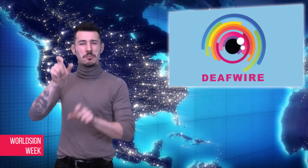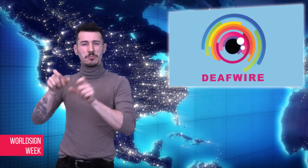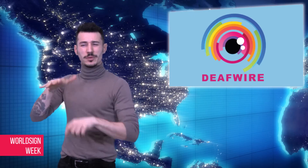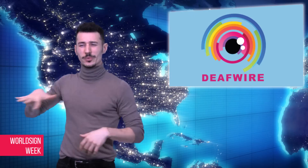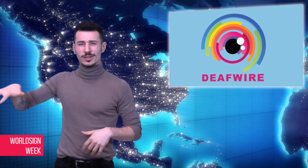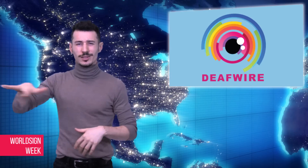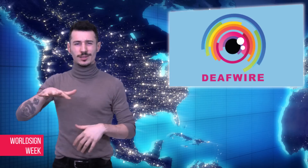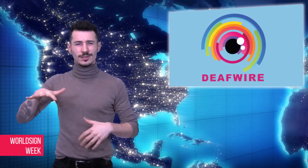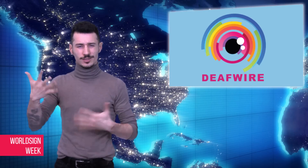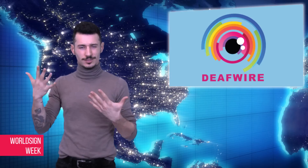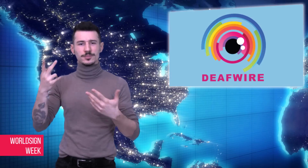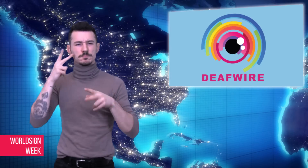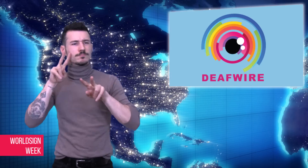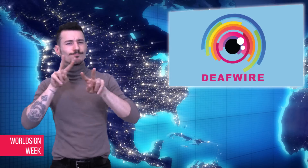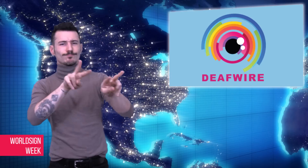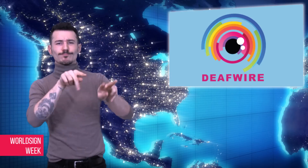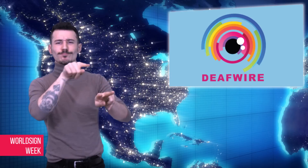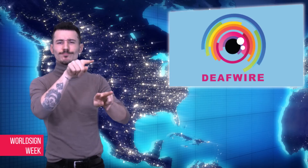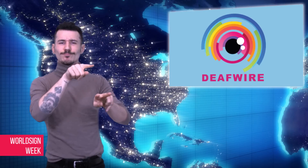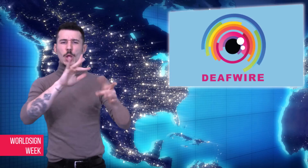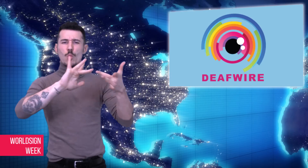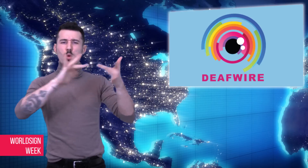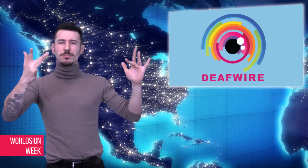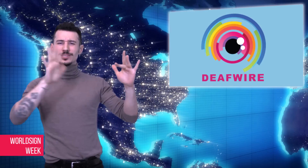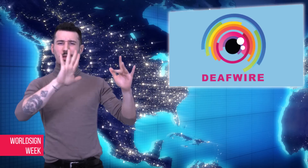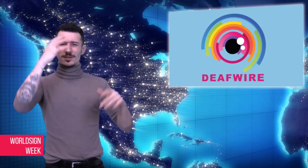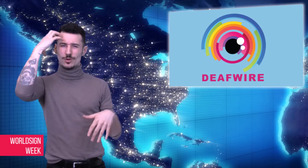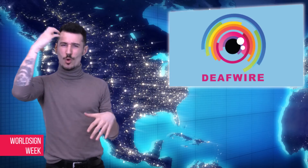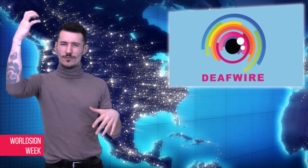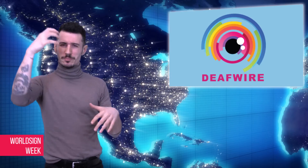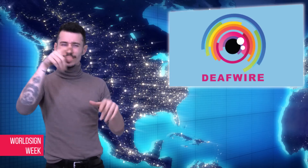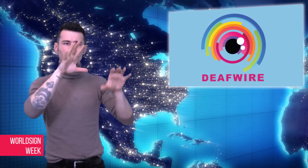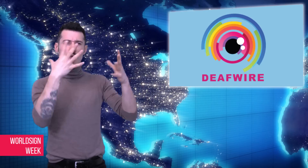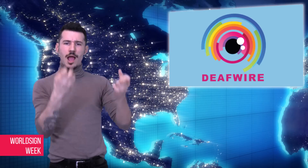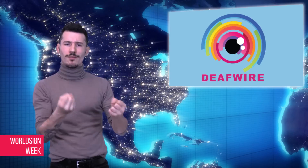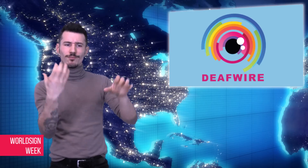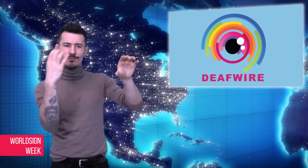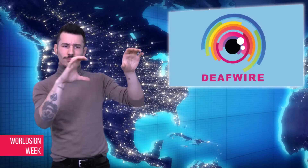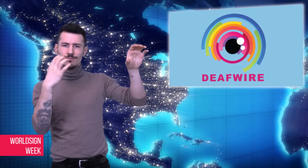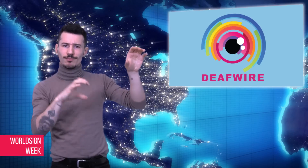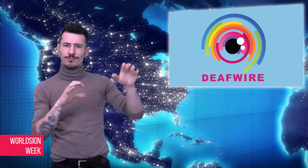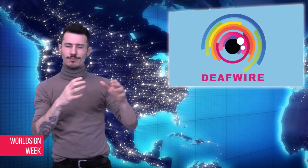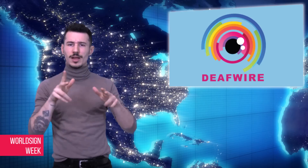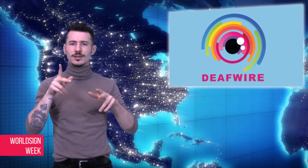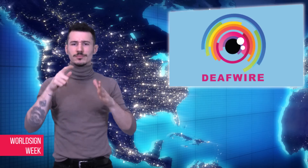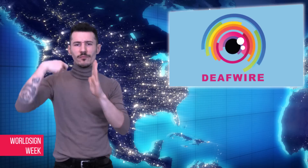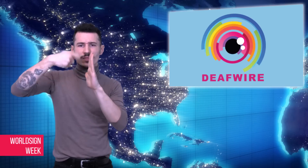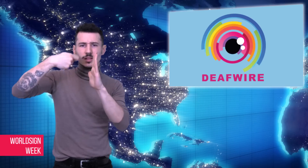the Deaf, two out of three Irish Deaf